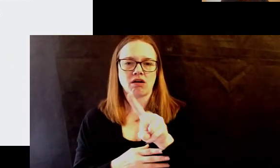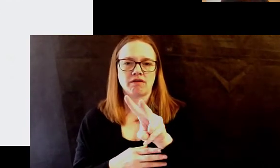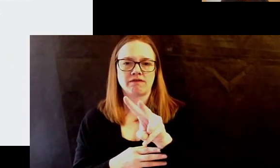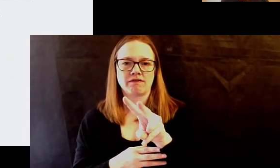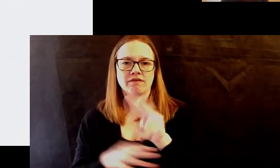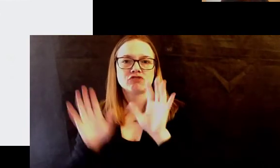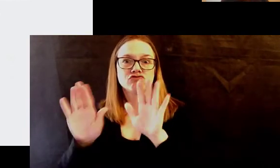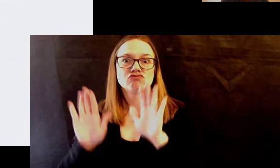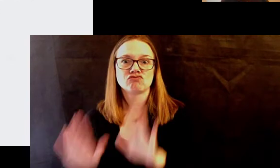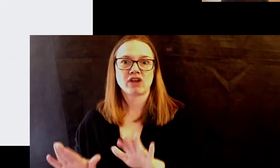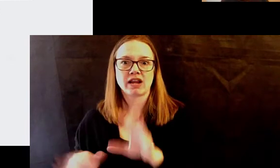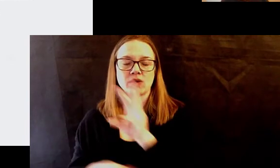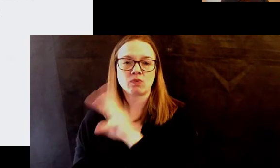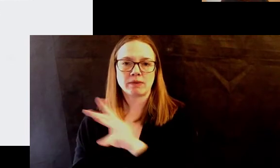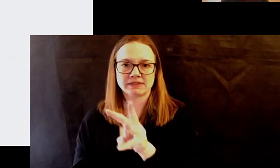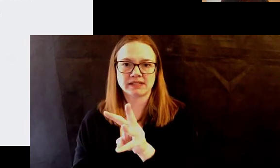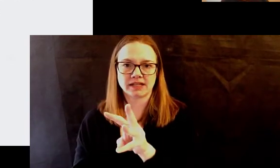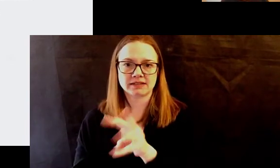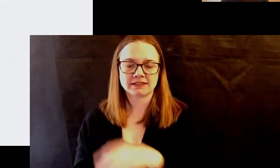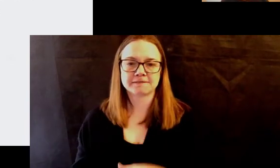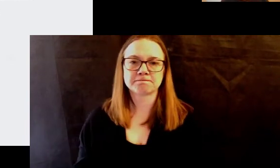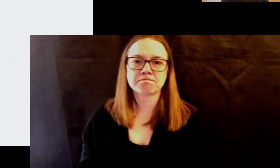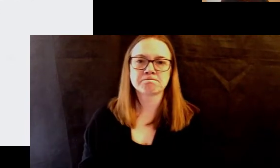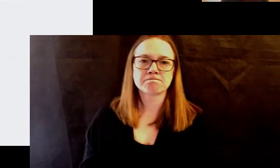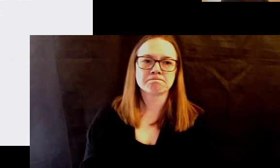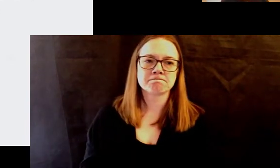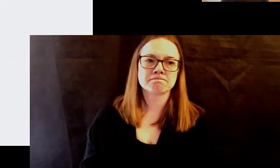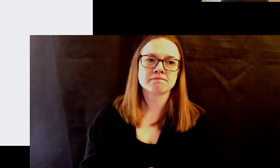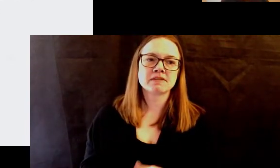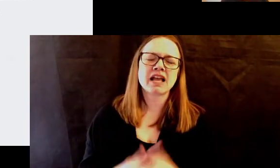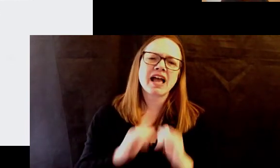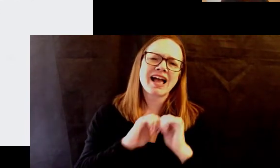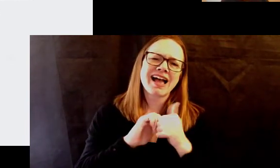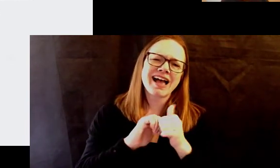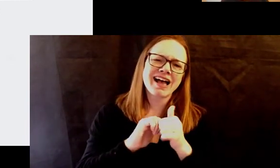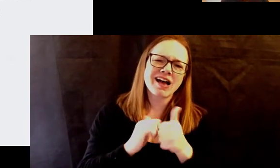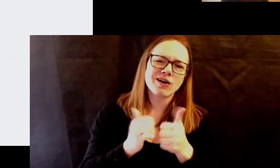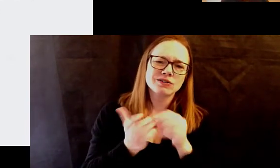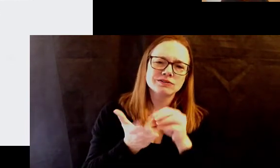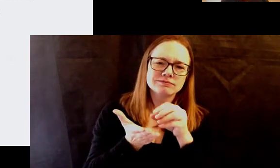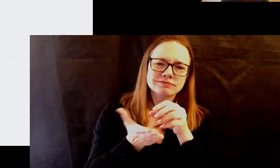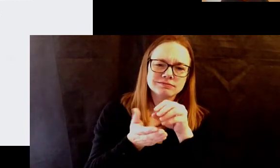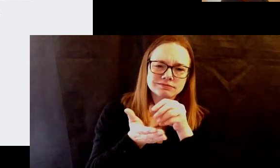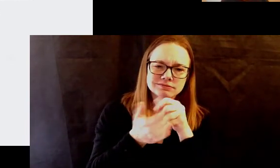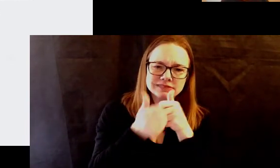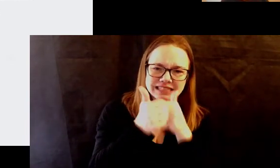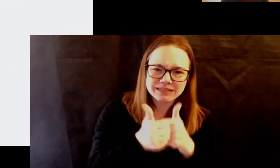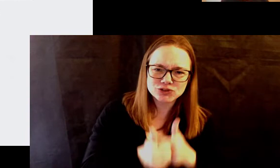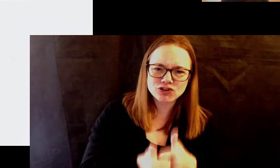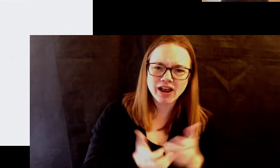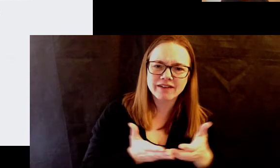a way to stay afloat and to keep track of things. But, also, I would also encourage folks